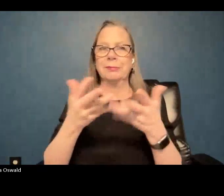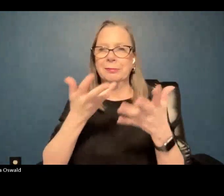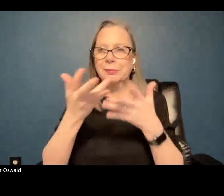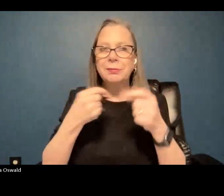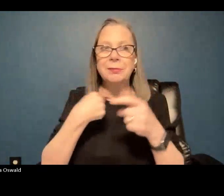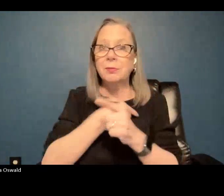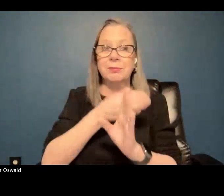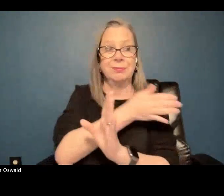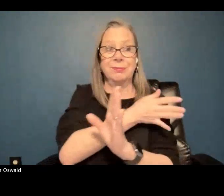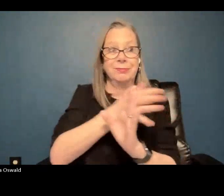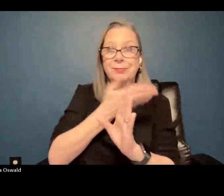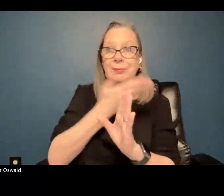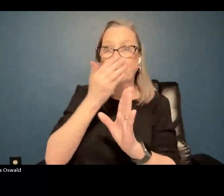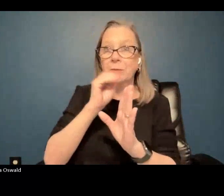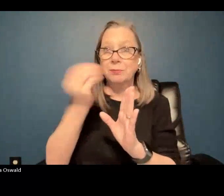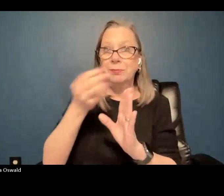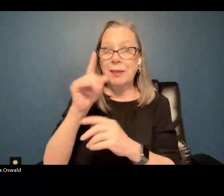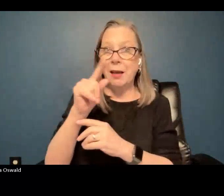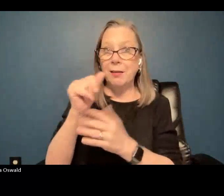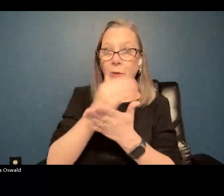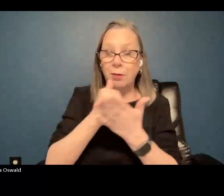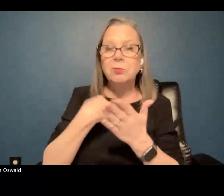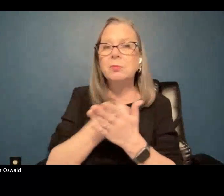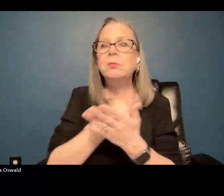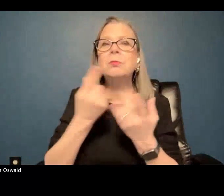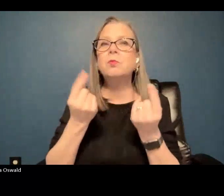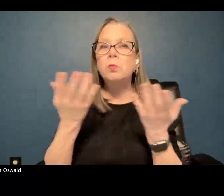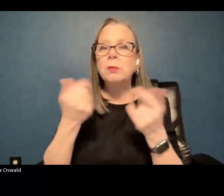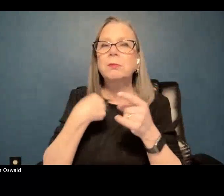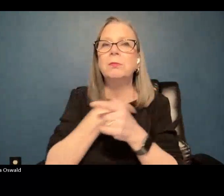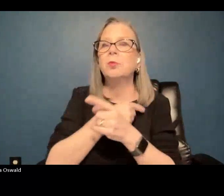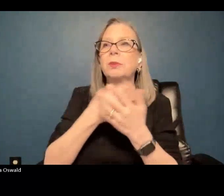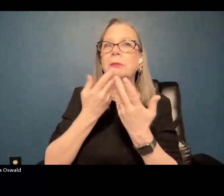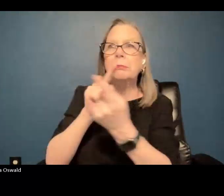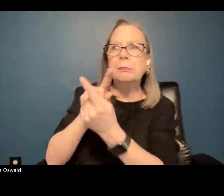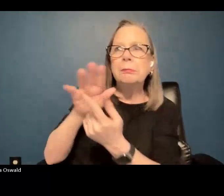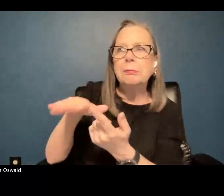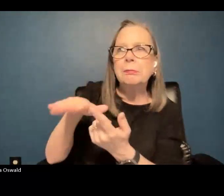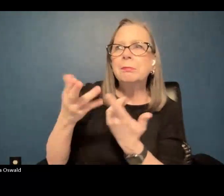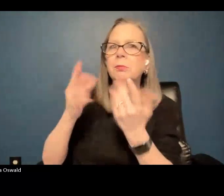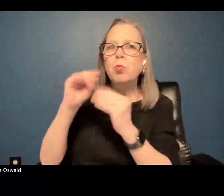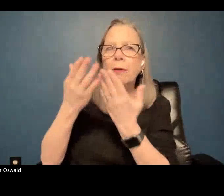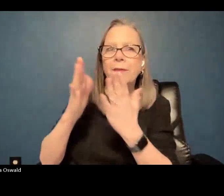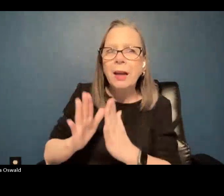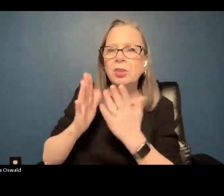And so we approached it by serving our providers and, and really just seeing what seeing what we had.